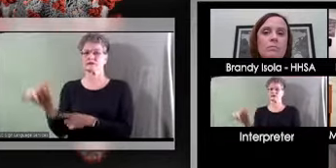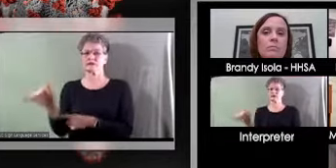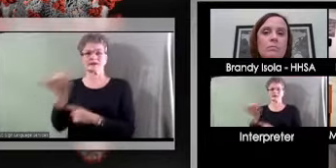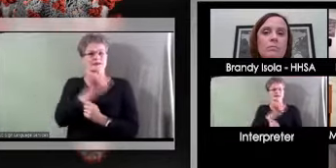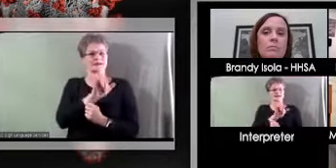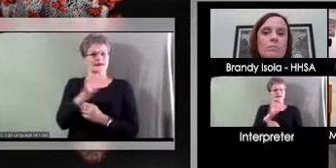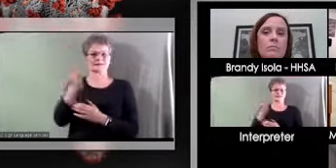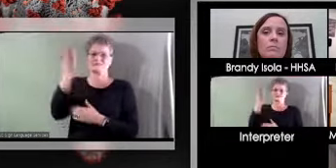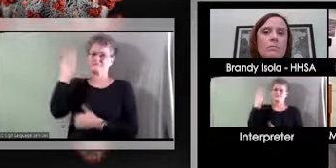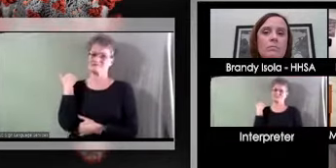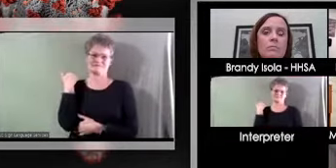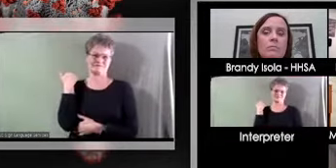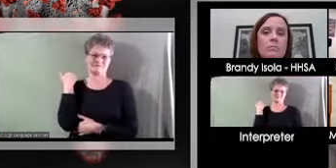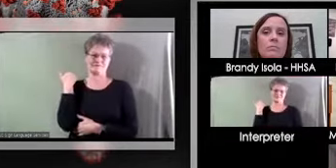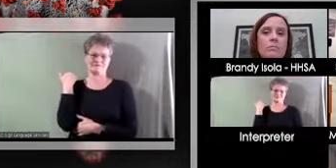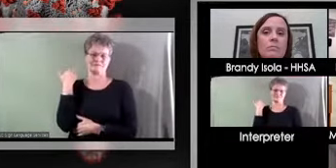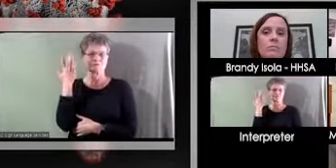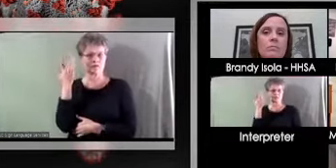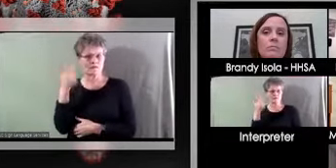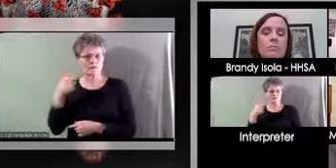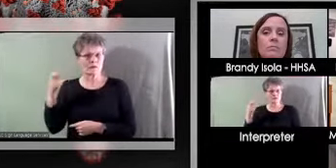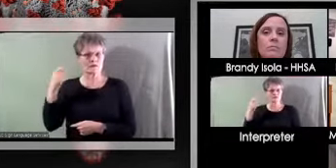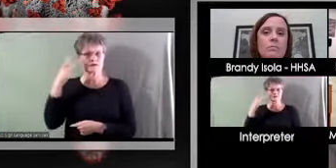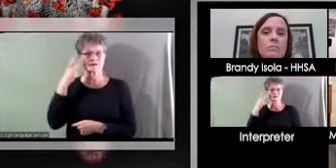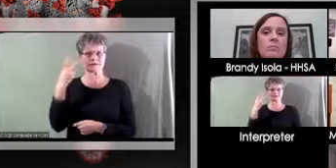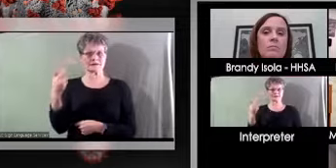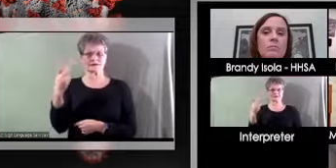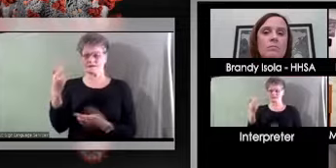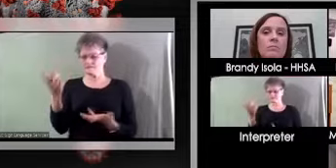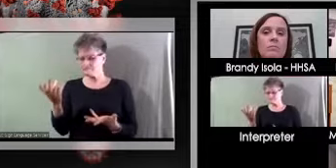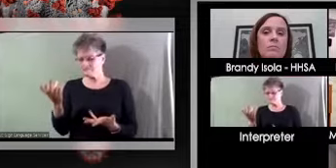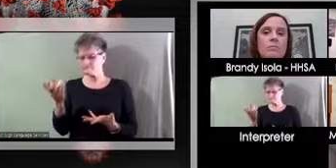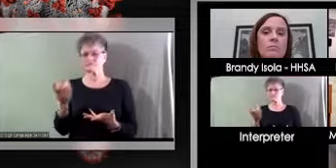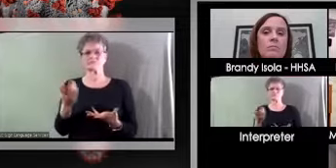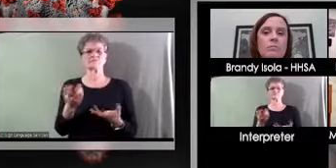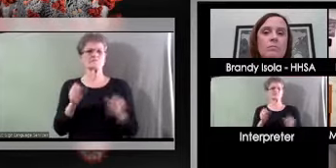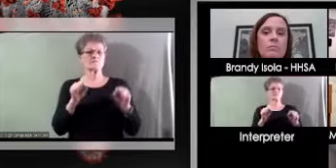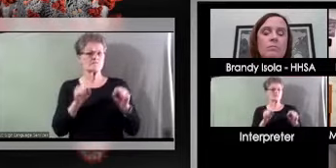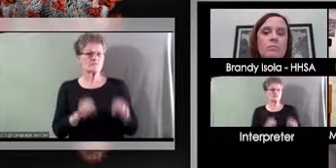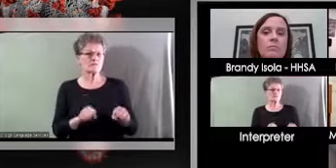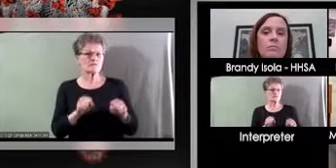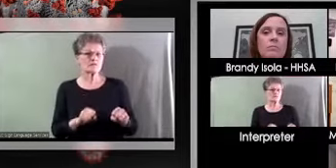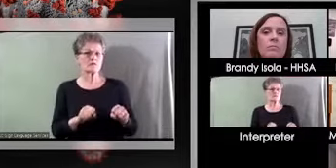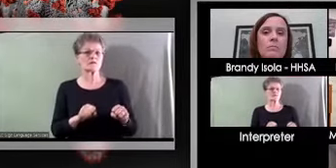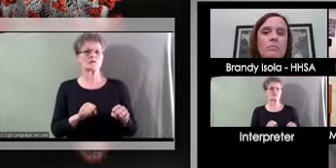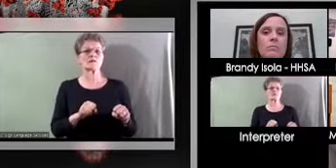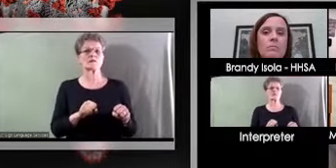because we're seeing any potential patients in an isolation trailer outside